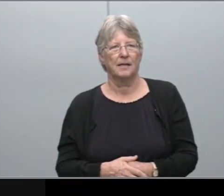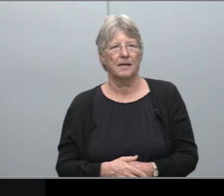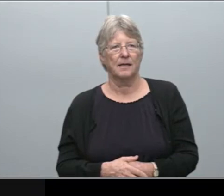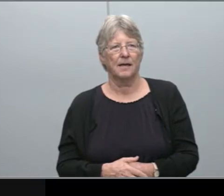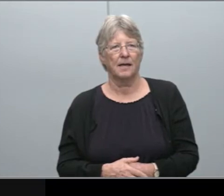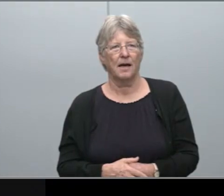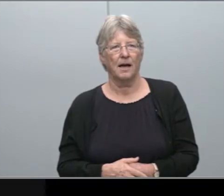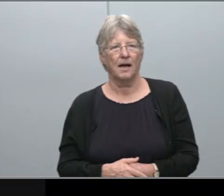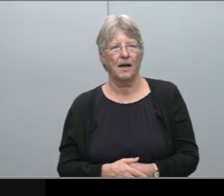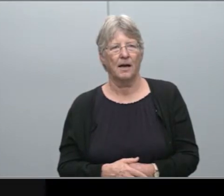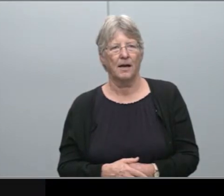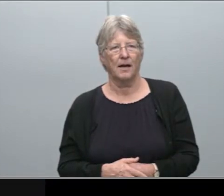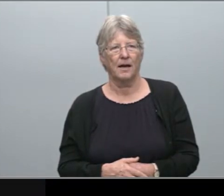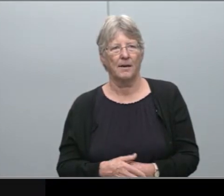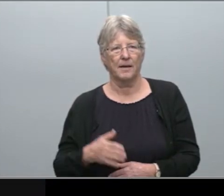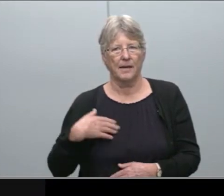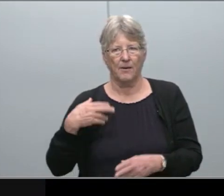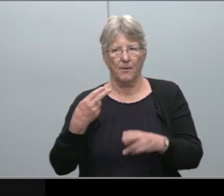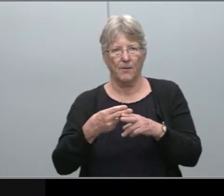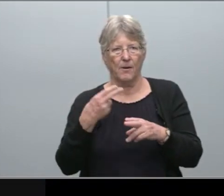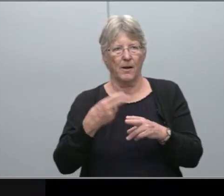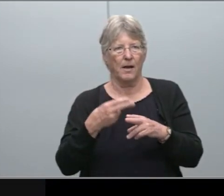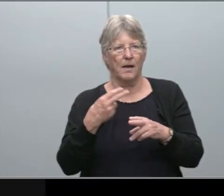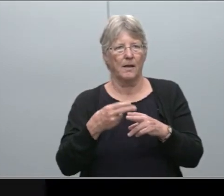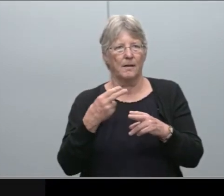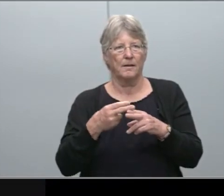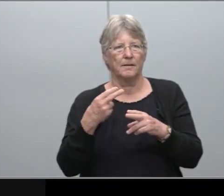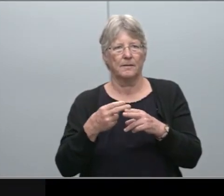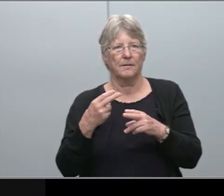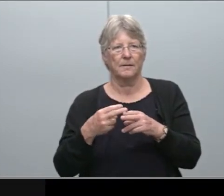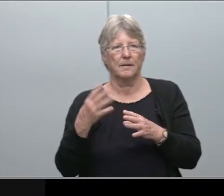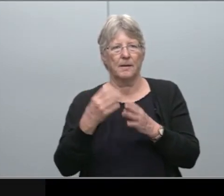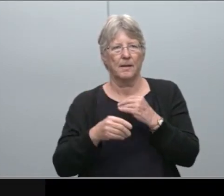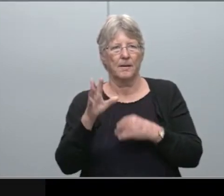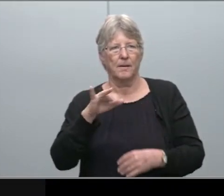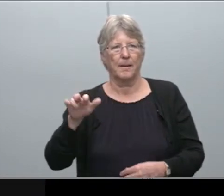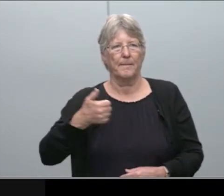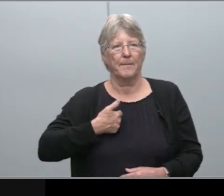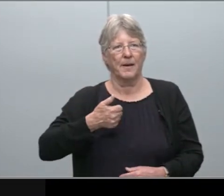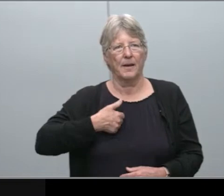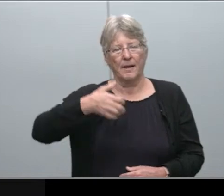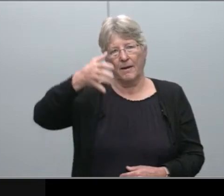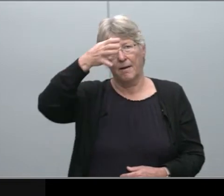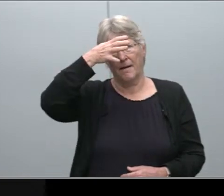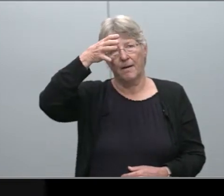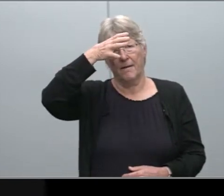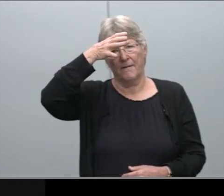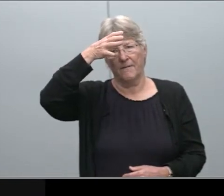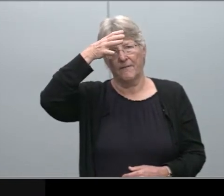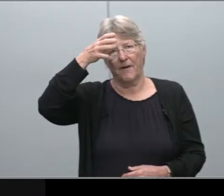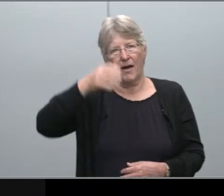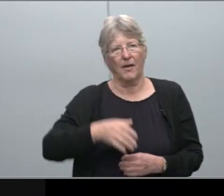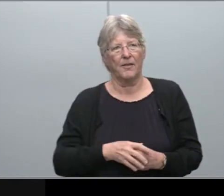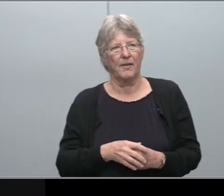and I spoke to the parent there. "They open already? What's going on?" He goes, "School, why they don't open yet?"